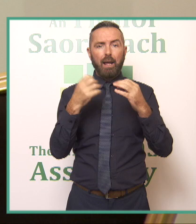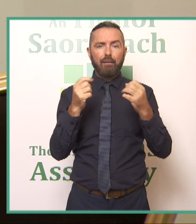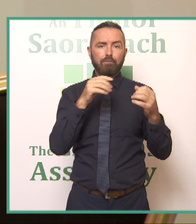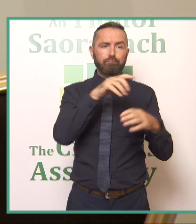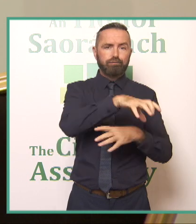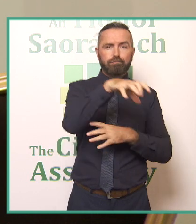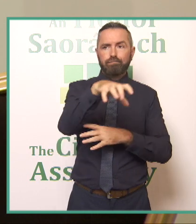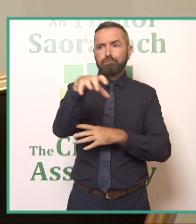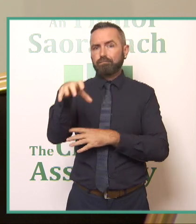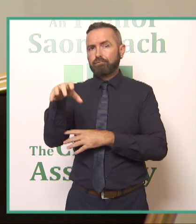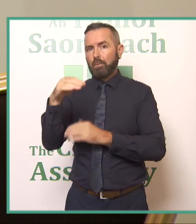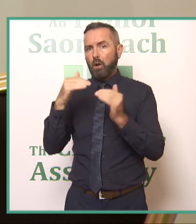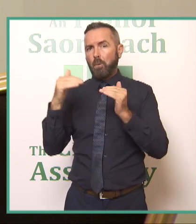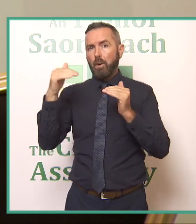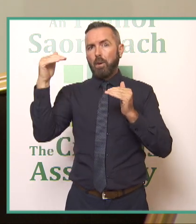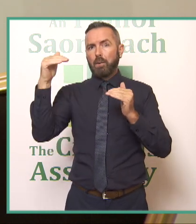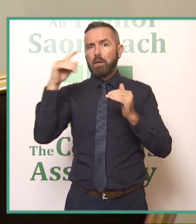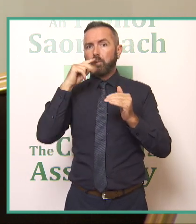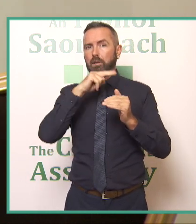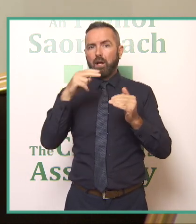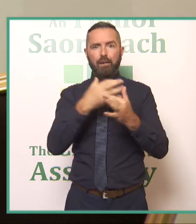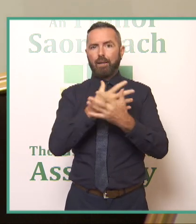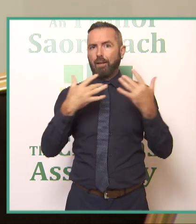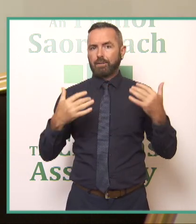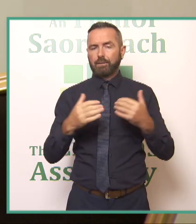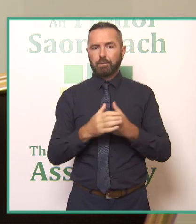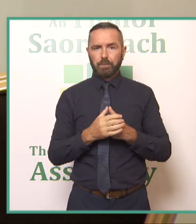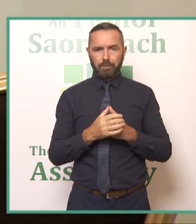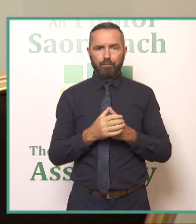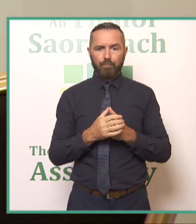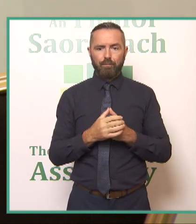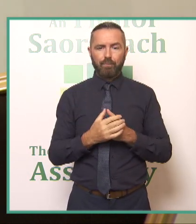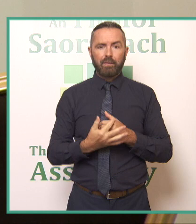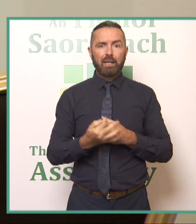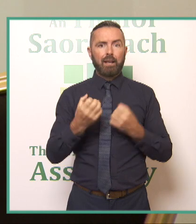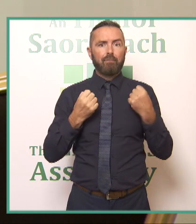you go up a little bit but not by a whole lot getting get in a car and drive across